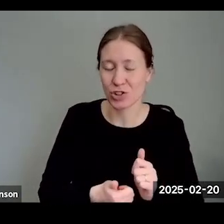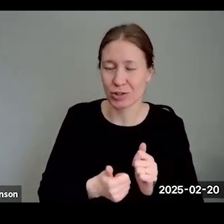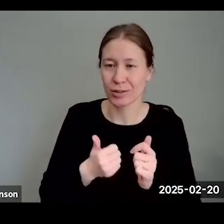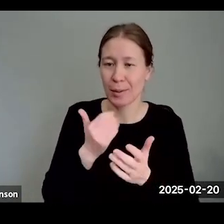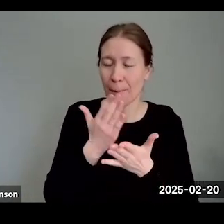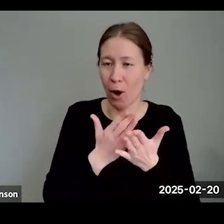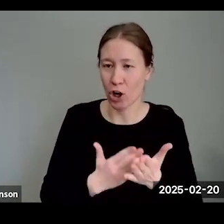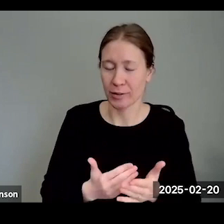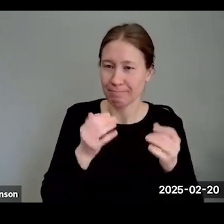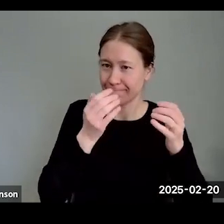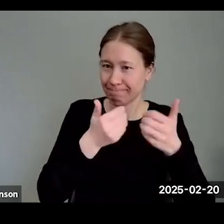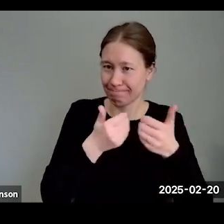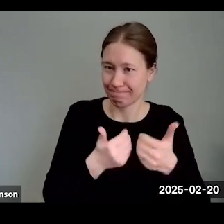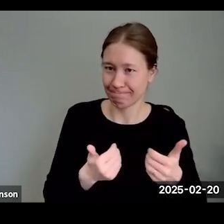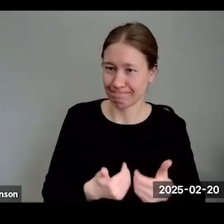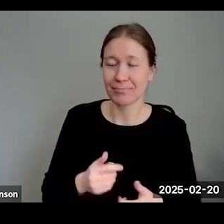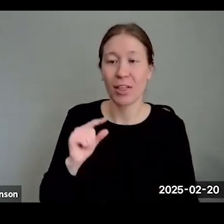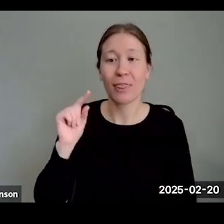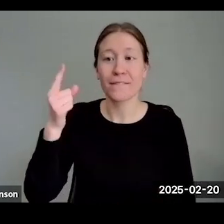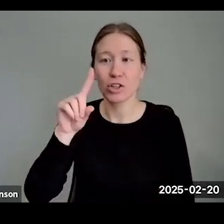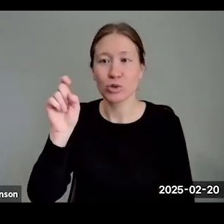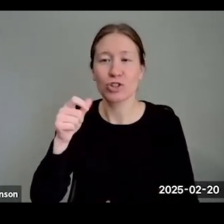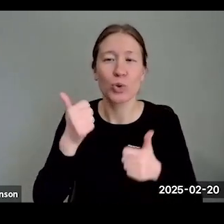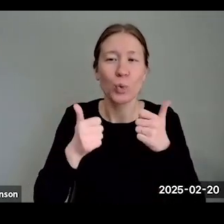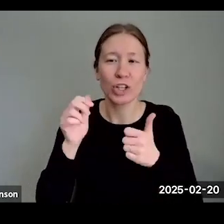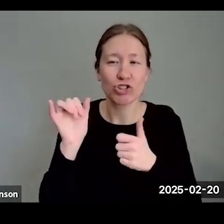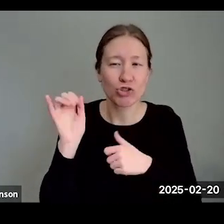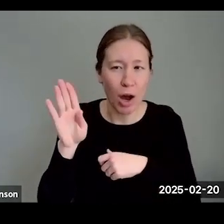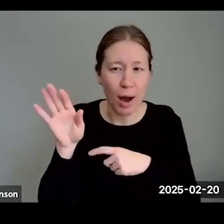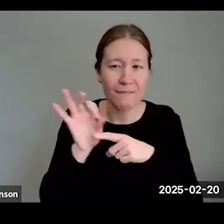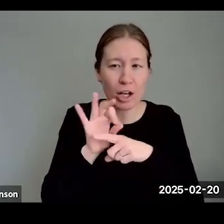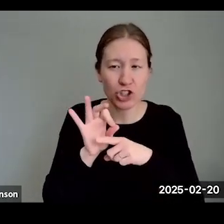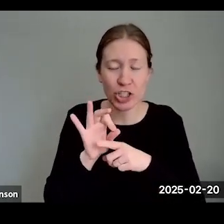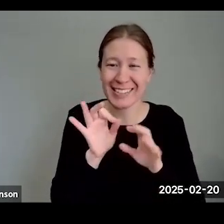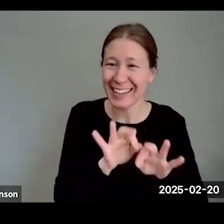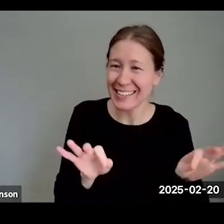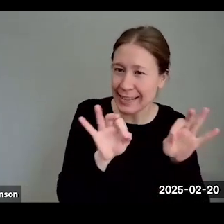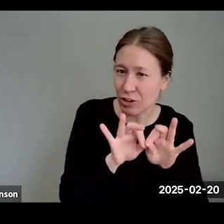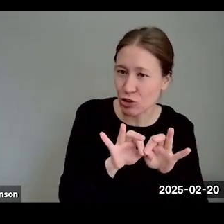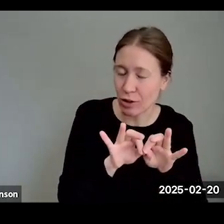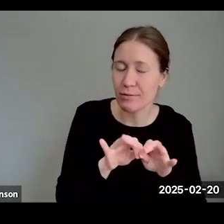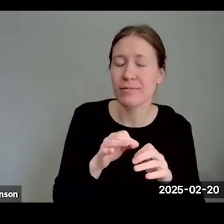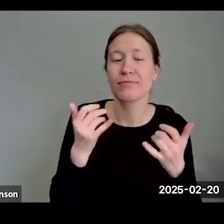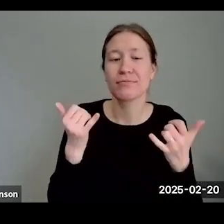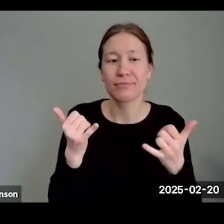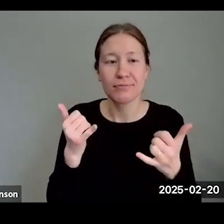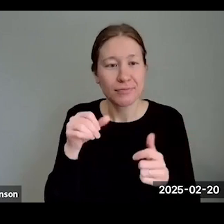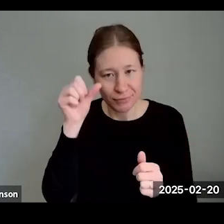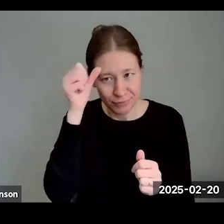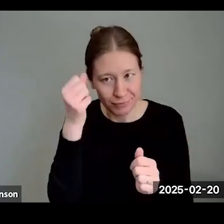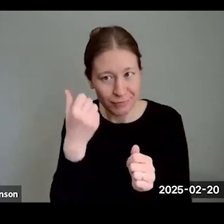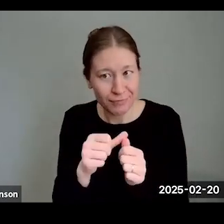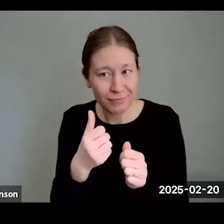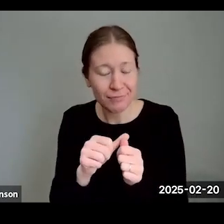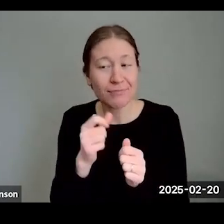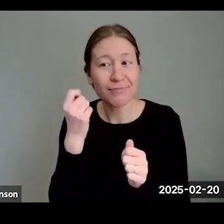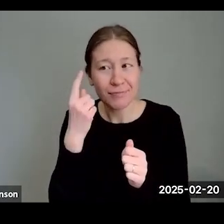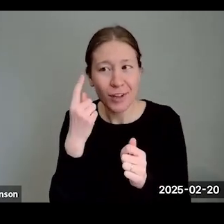So the first question, which job functions are essential? So, keeping in mind that this would require an interactive process